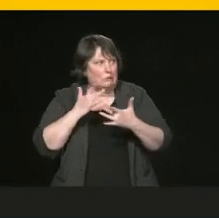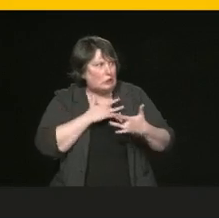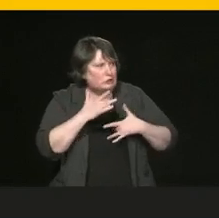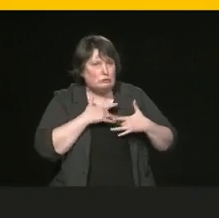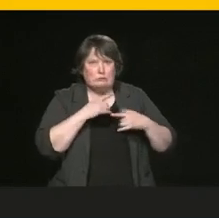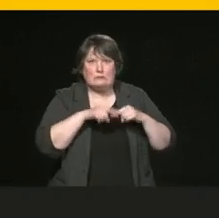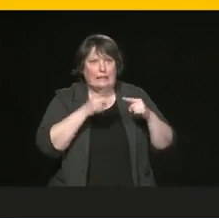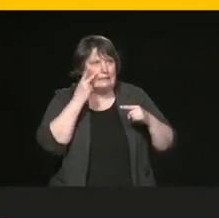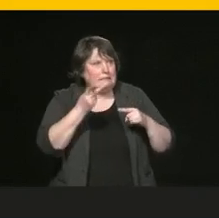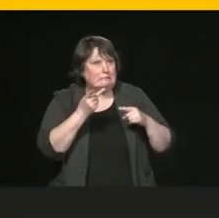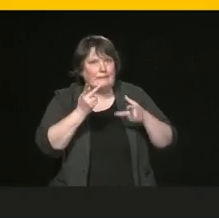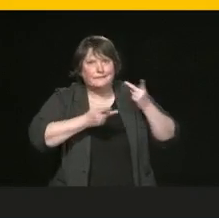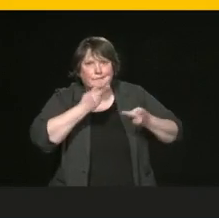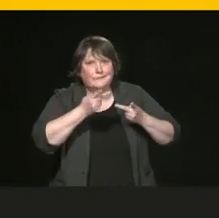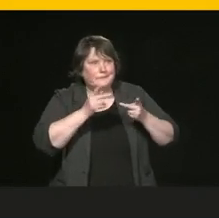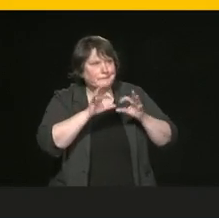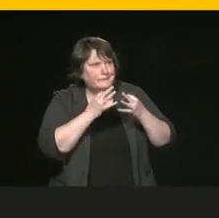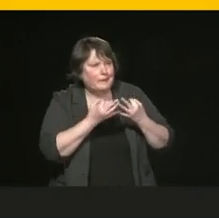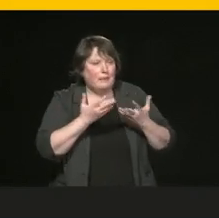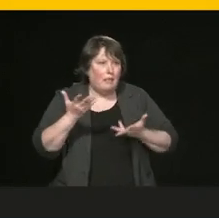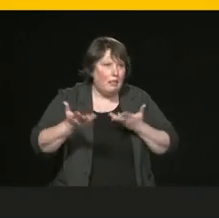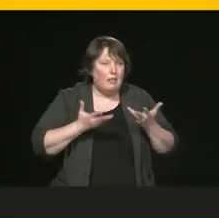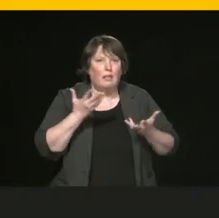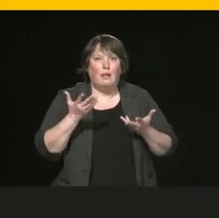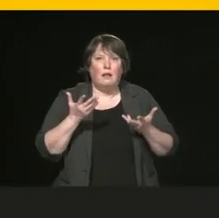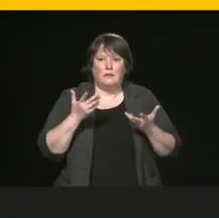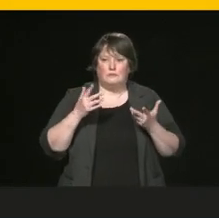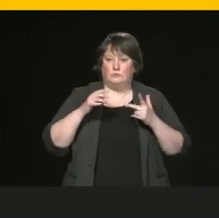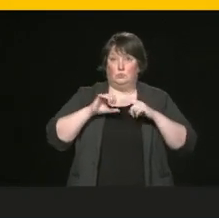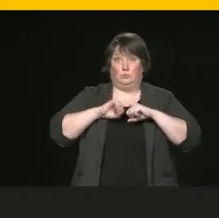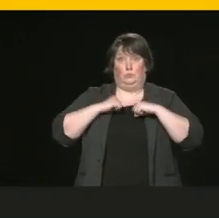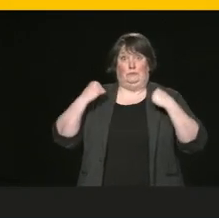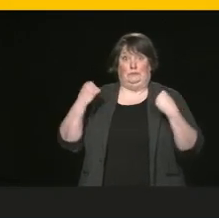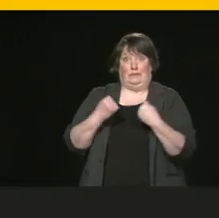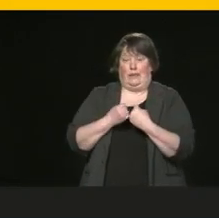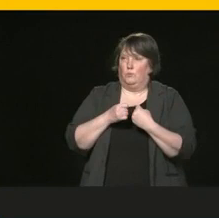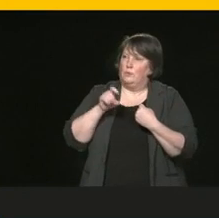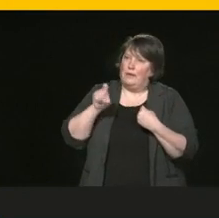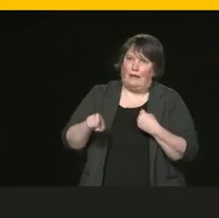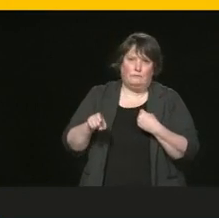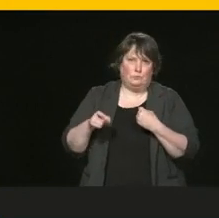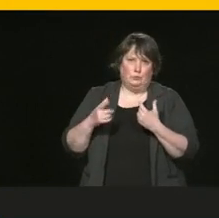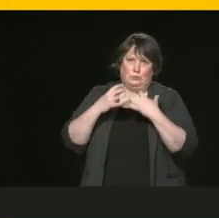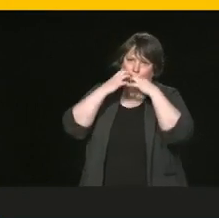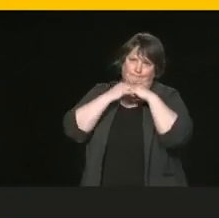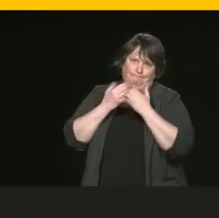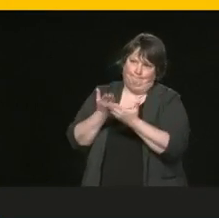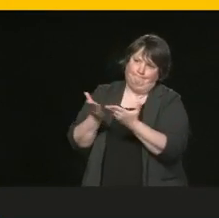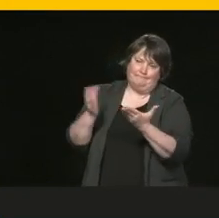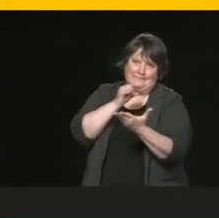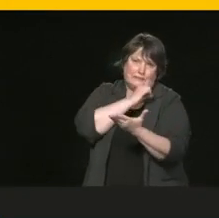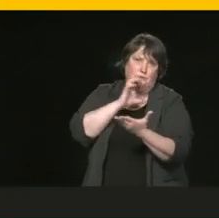AS TO WHETHER THEY'RE GOING TO BE ABLE TO SEE THEIR CHILDREN